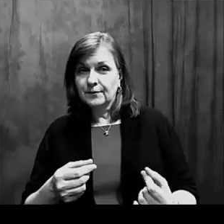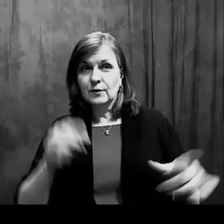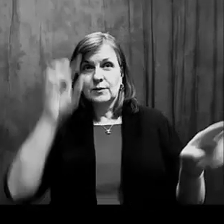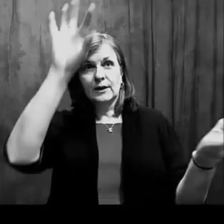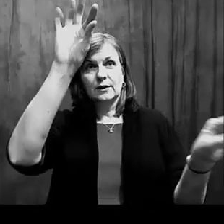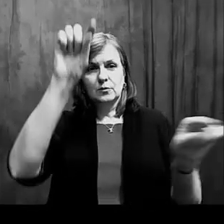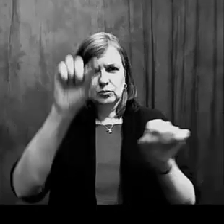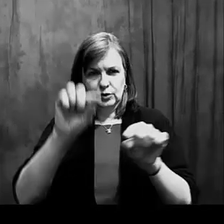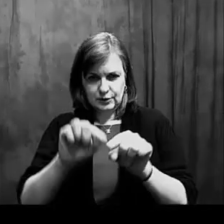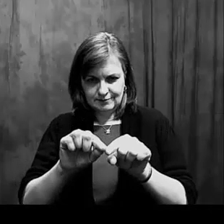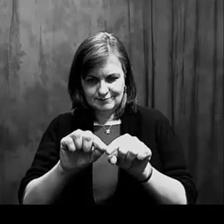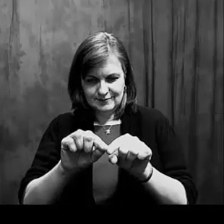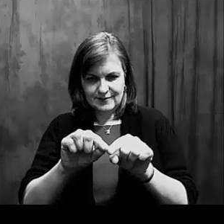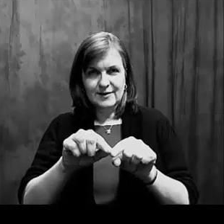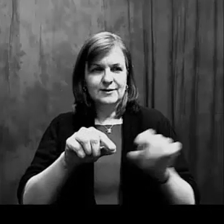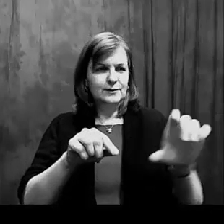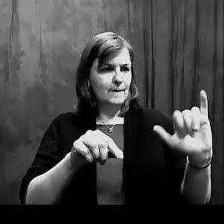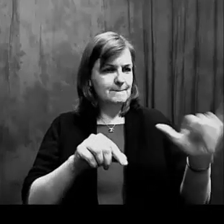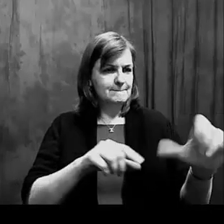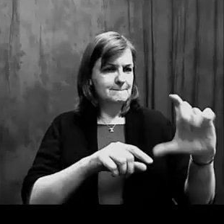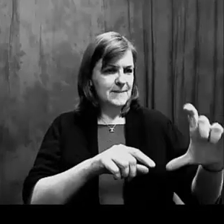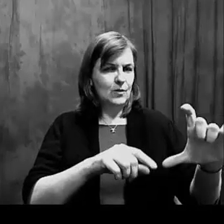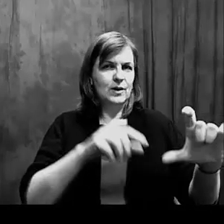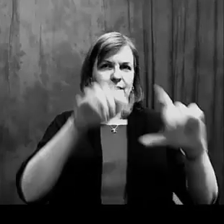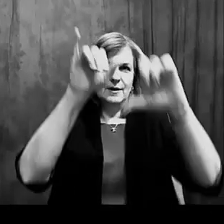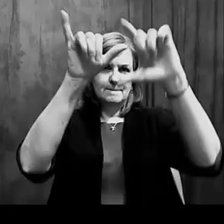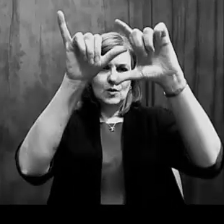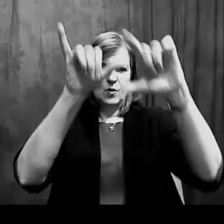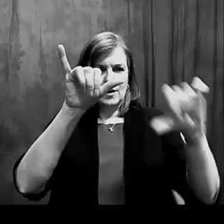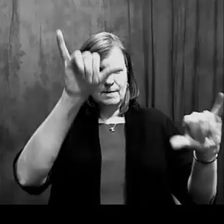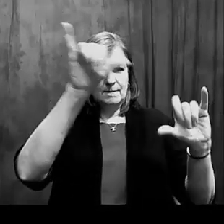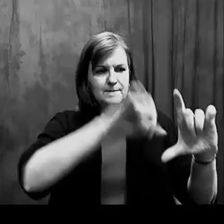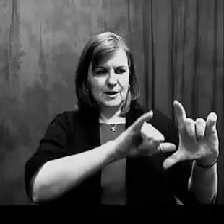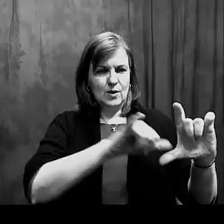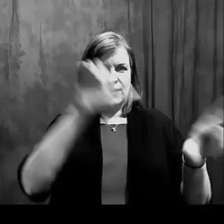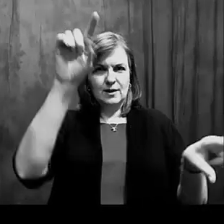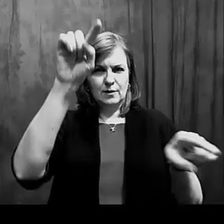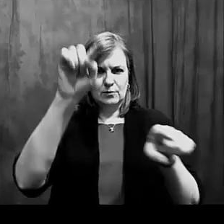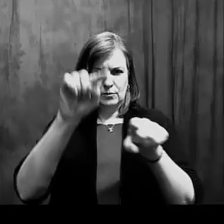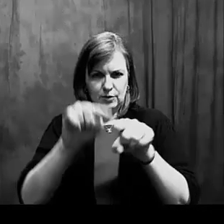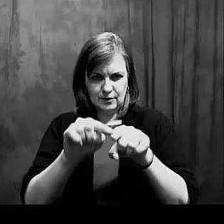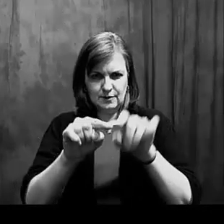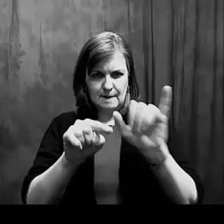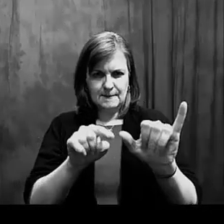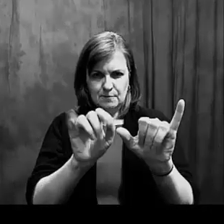say you can think about these is being eggs and sperm